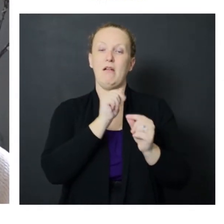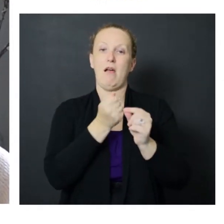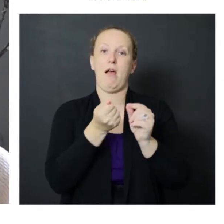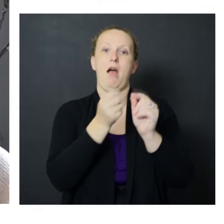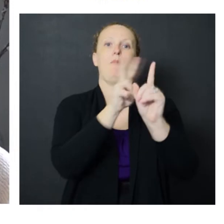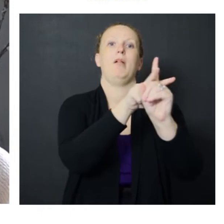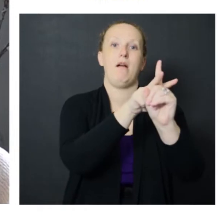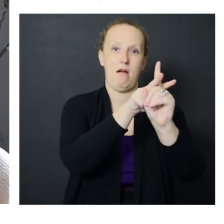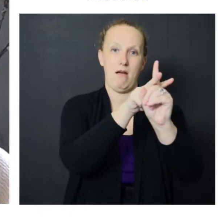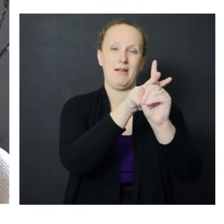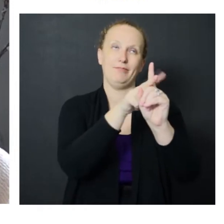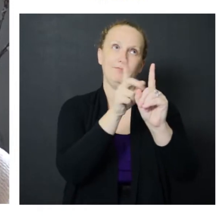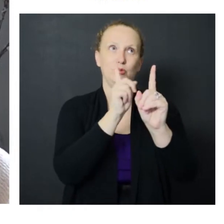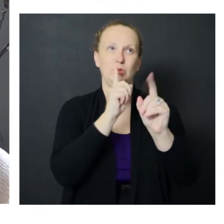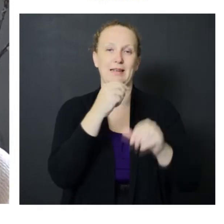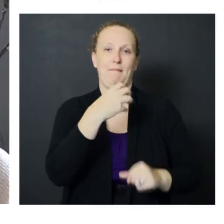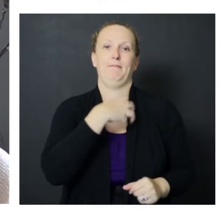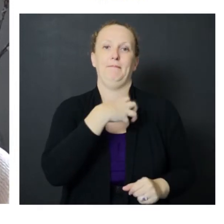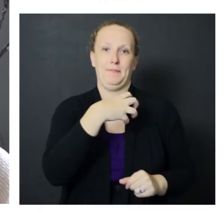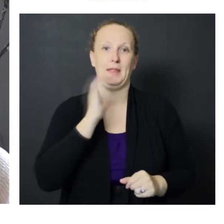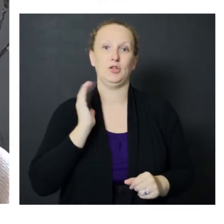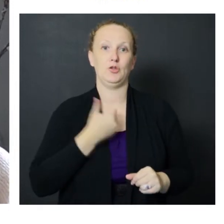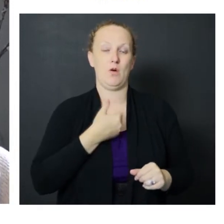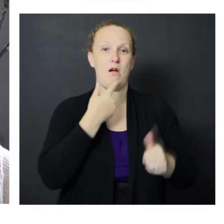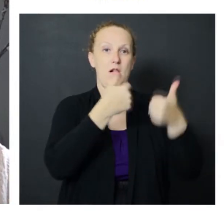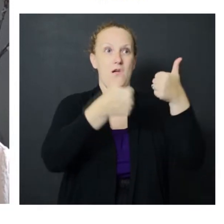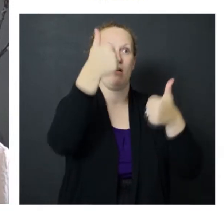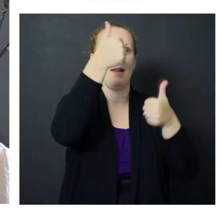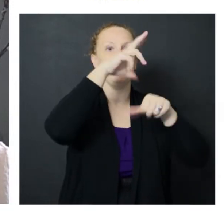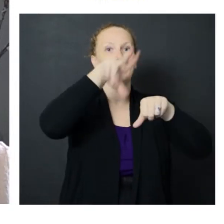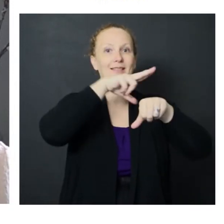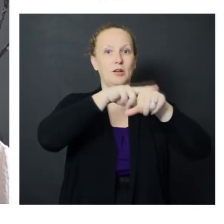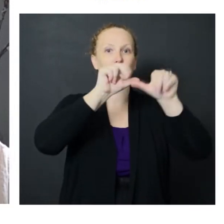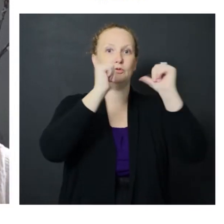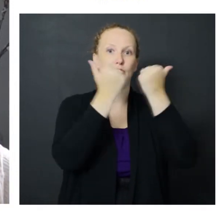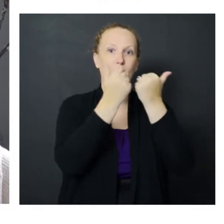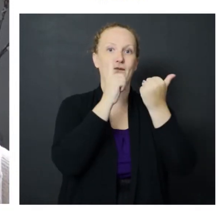would say, to our accrediting body the National Commission for Certifying Agencies,